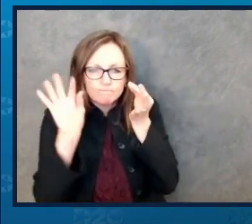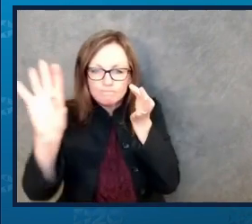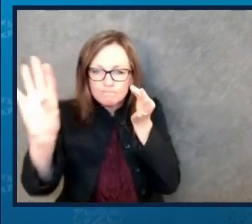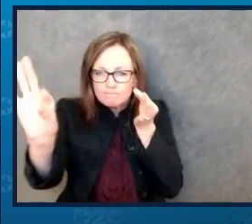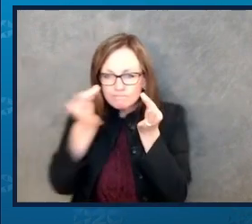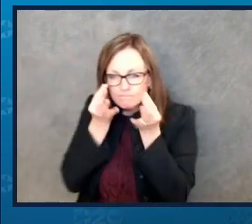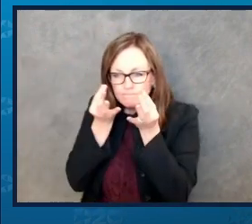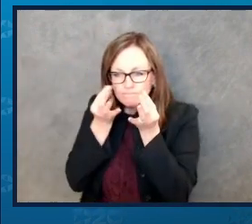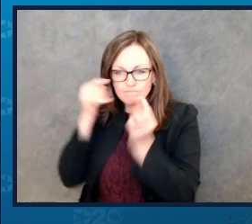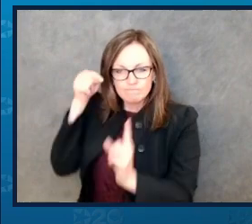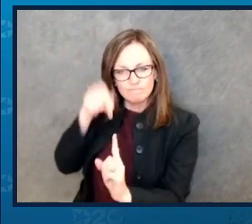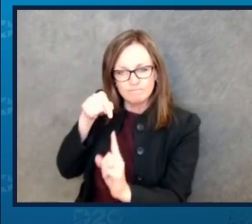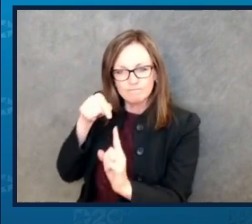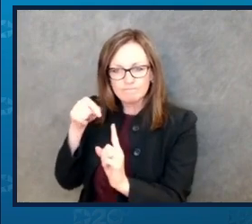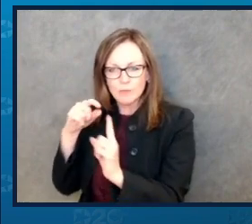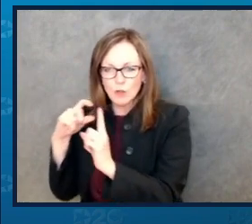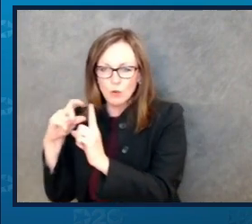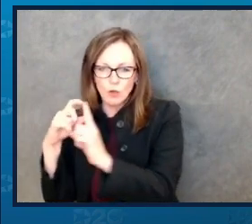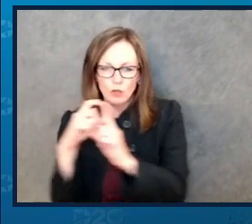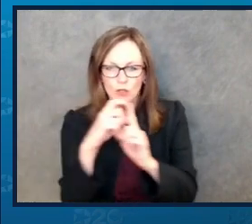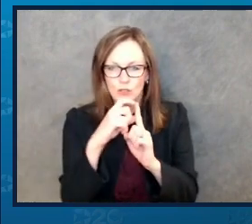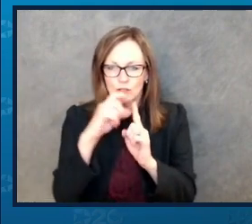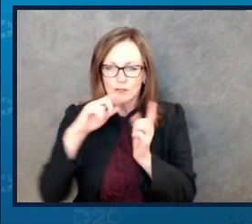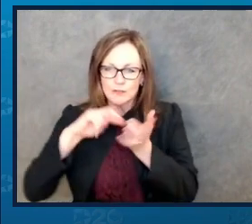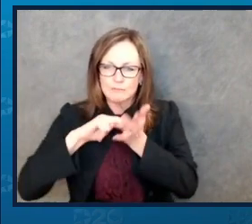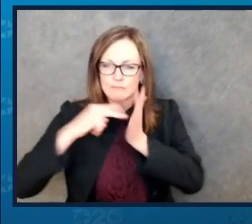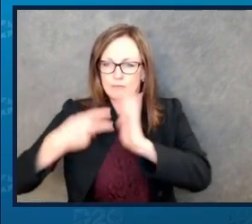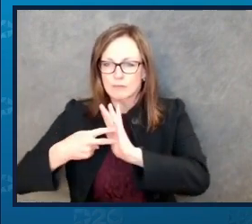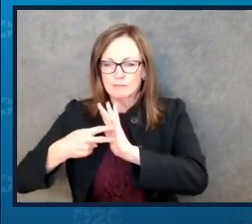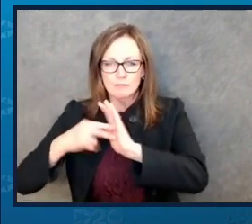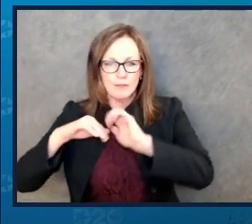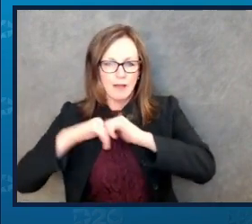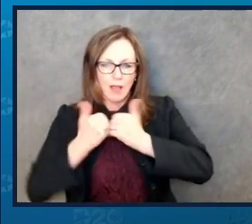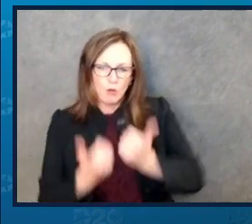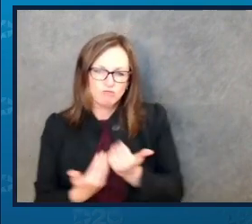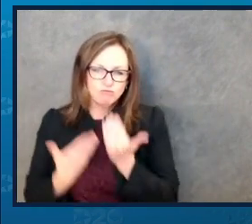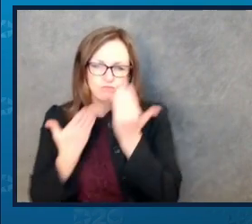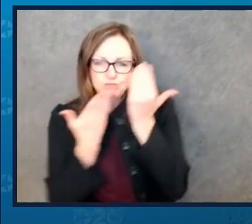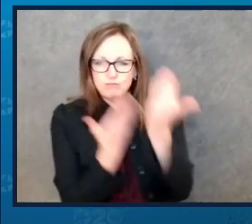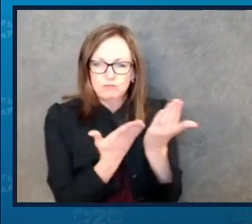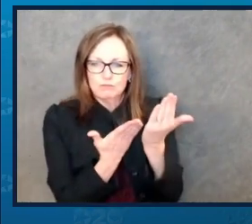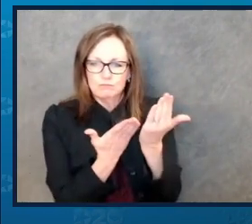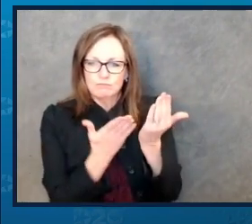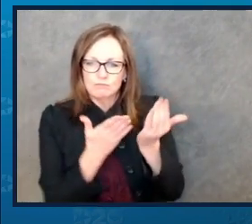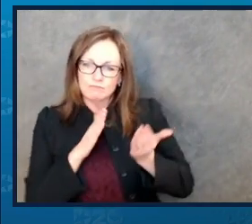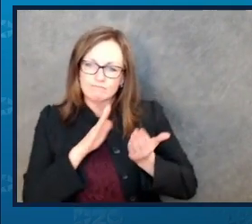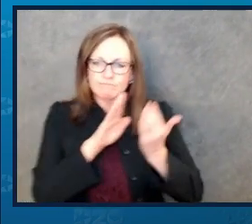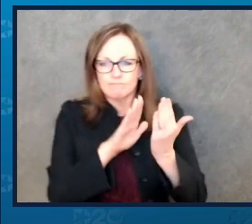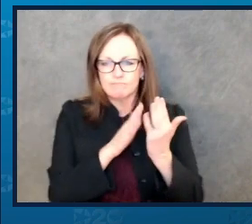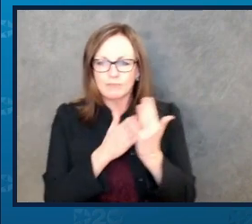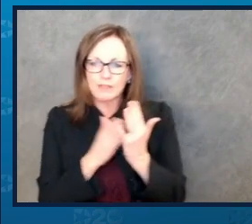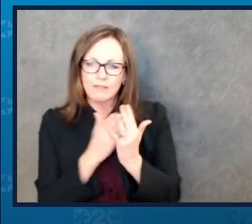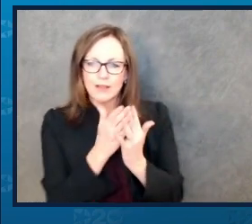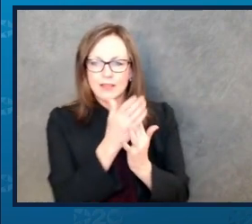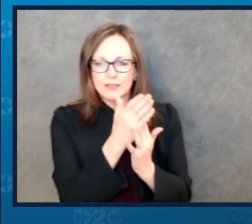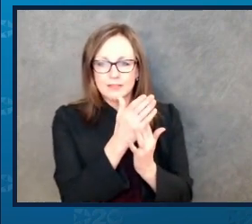CONTINUE, OR WE CAN ACT. WE CAN PROTECT OUR FAMILIES, OUR